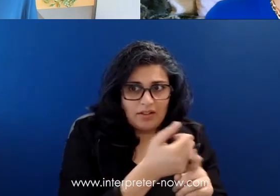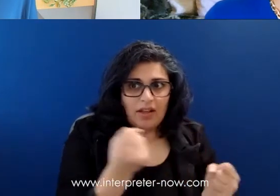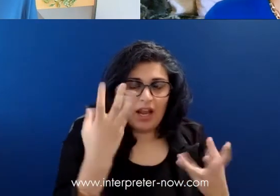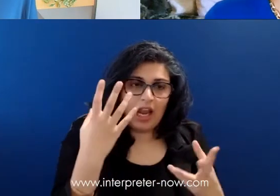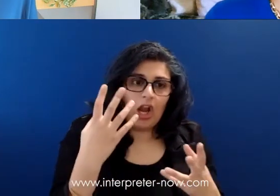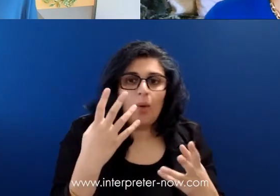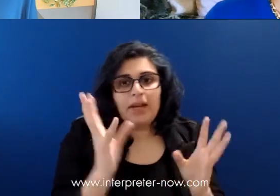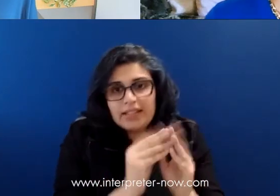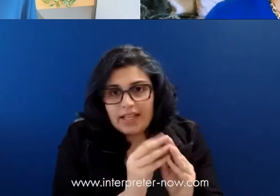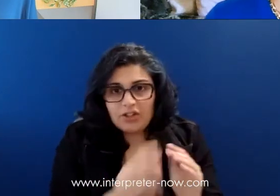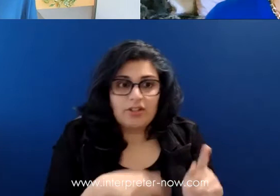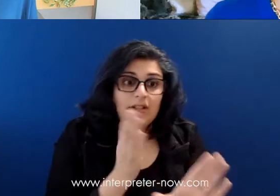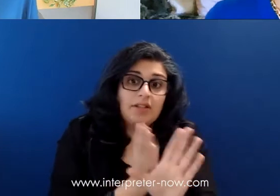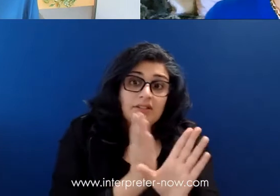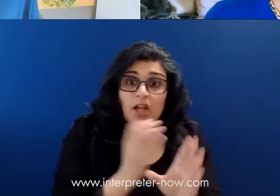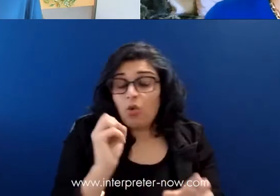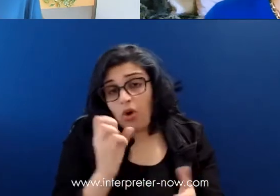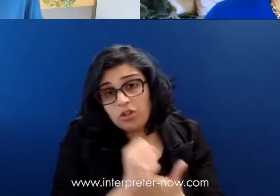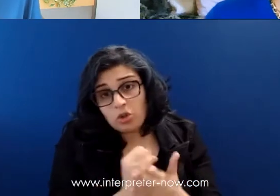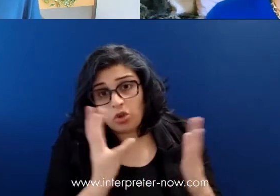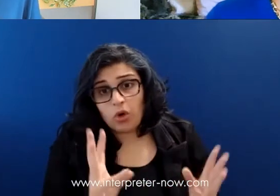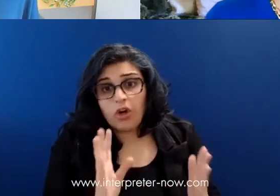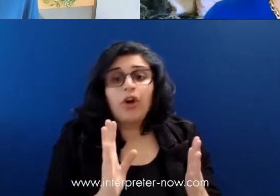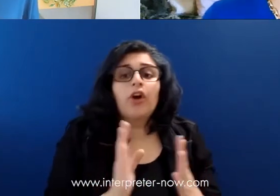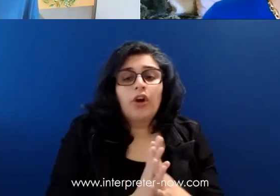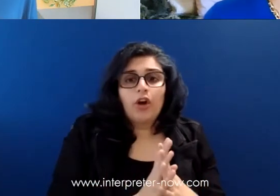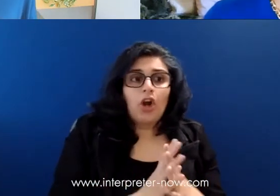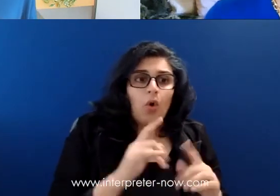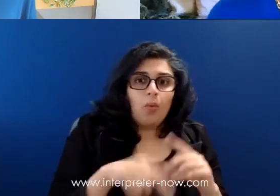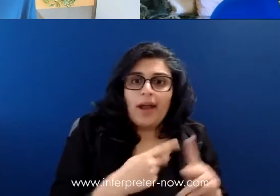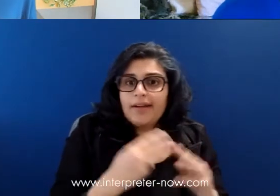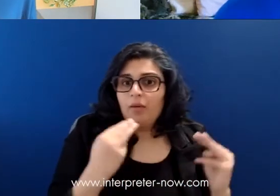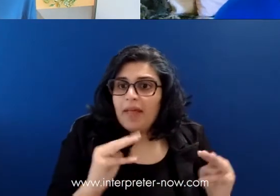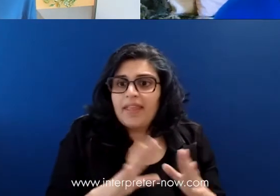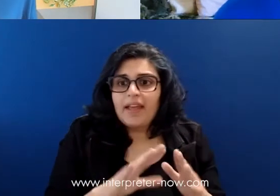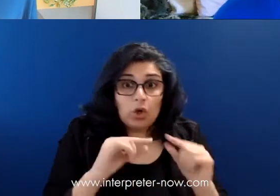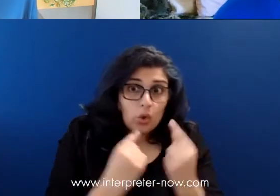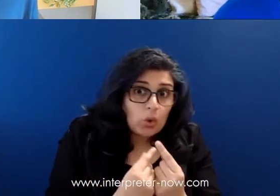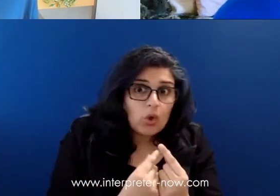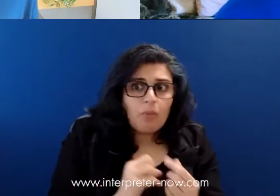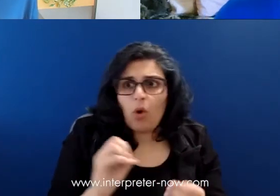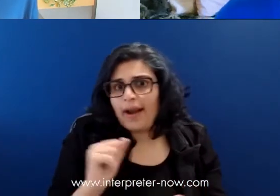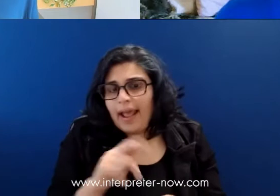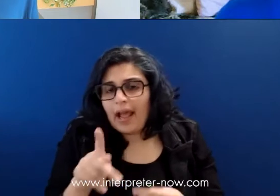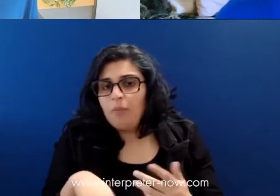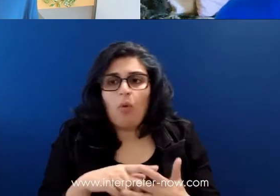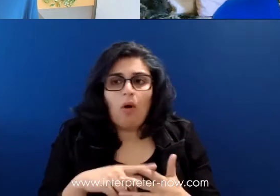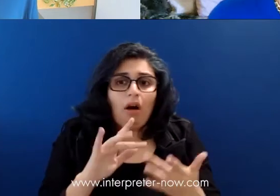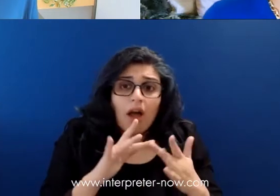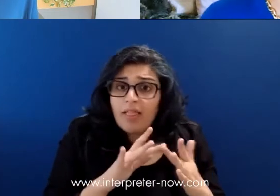Is it a psychologist or social worker? What kind of method? Is it a group? Is there an app that accompanies that? Is there online support?